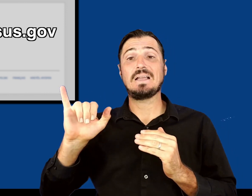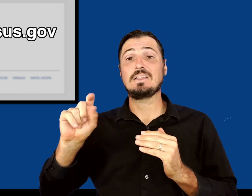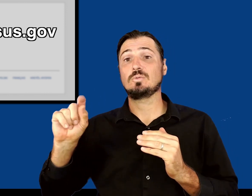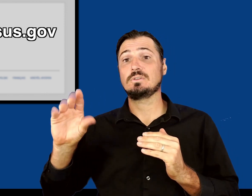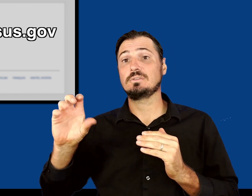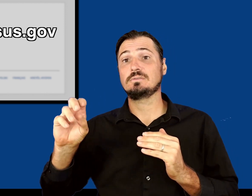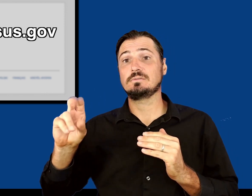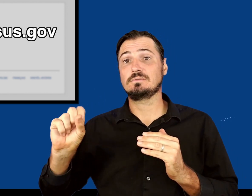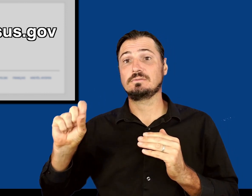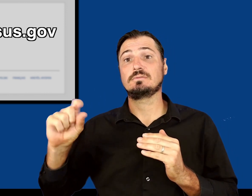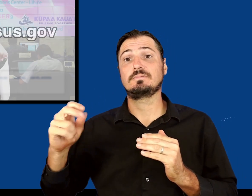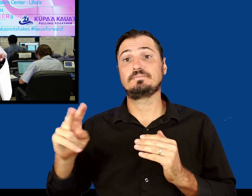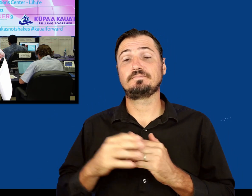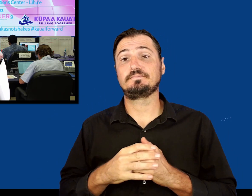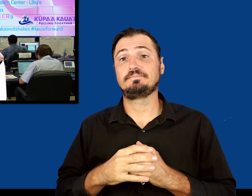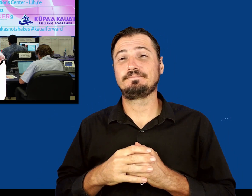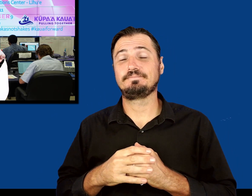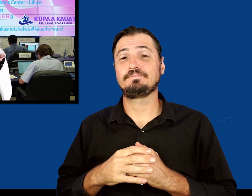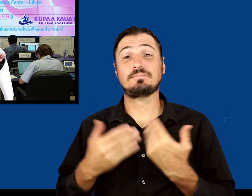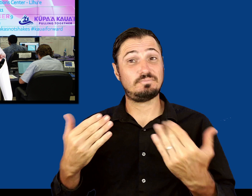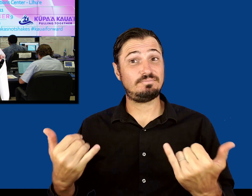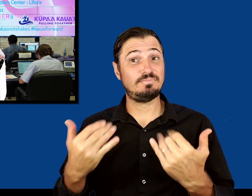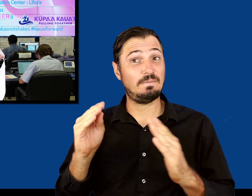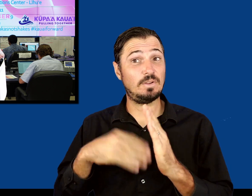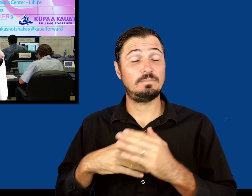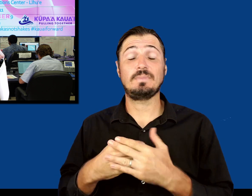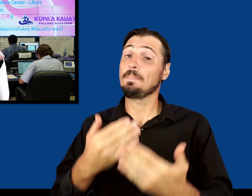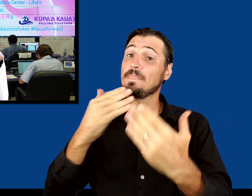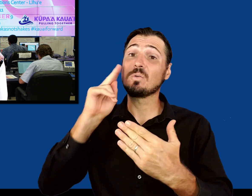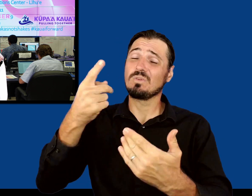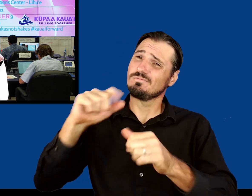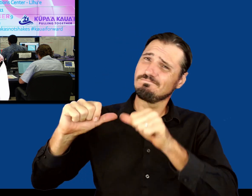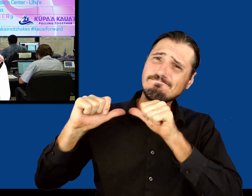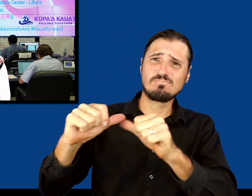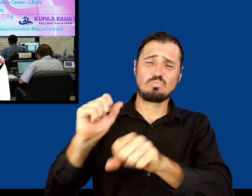Thank you, Kaua‘i for being responsible! Your diligence is helping us to keep this virus contained.